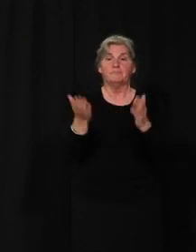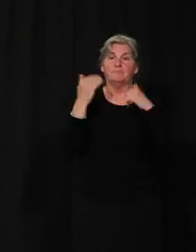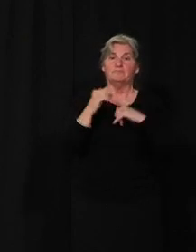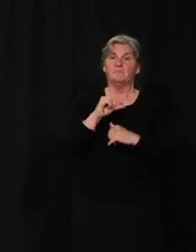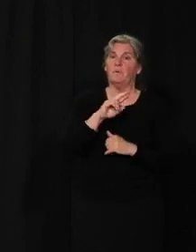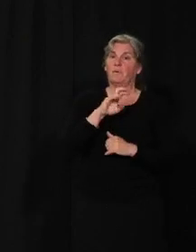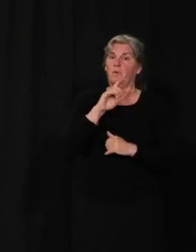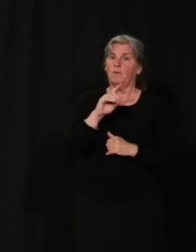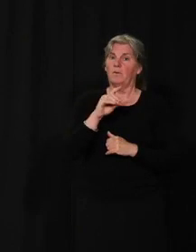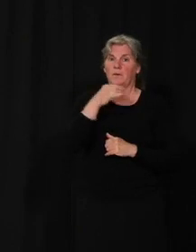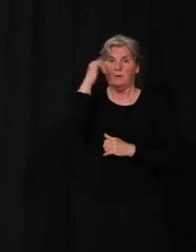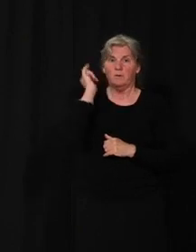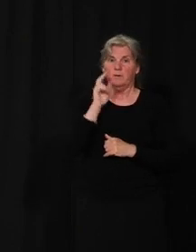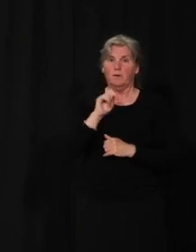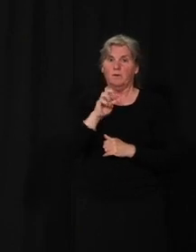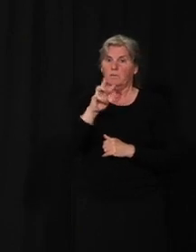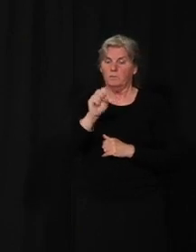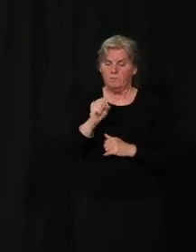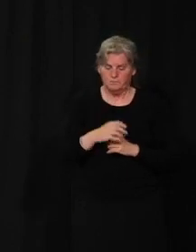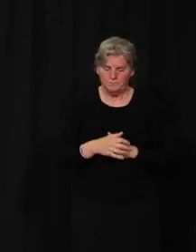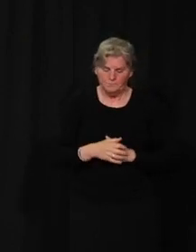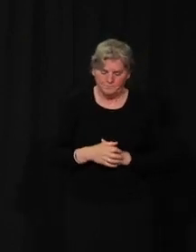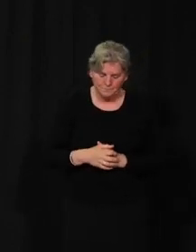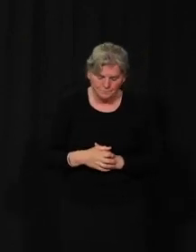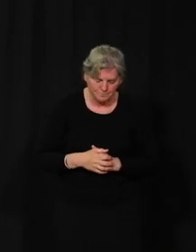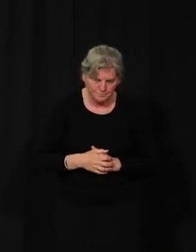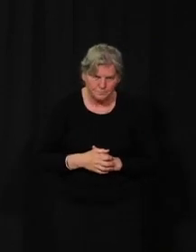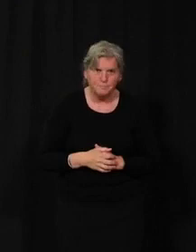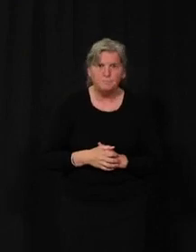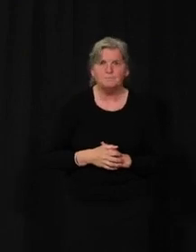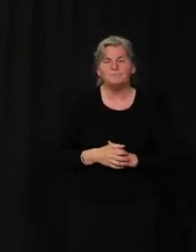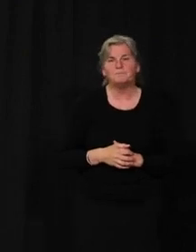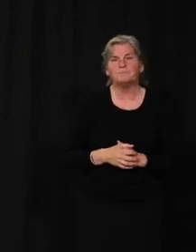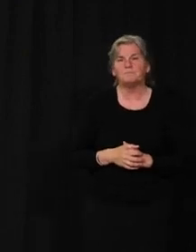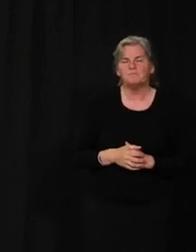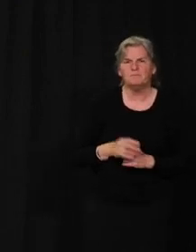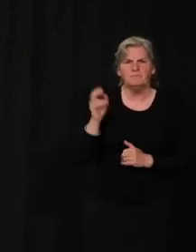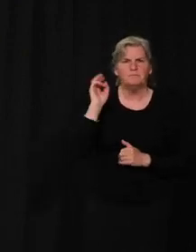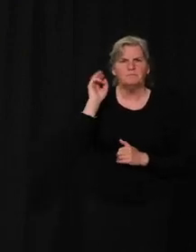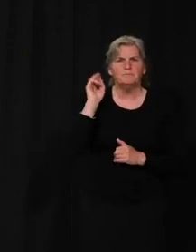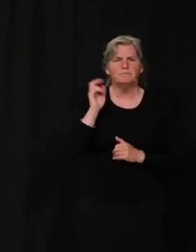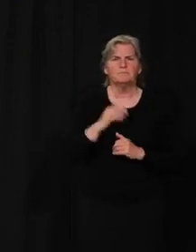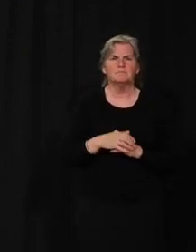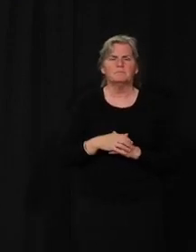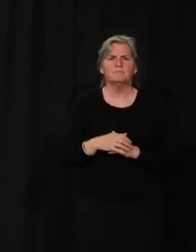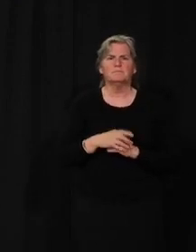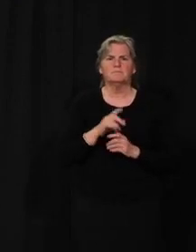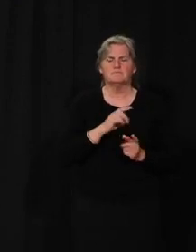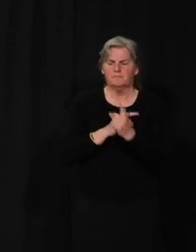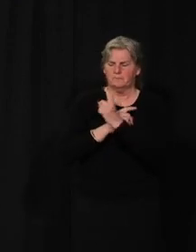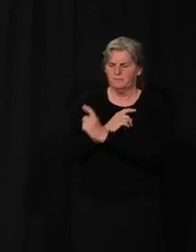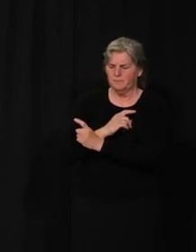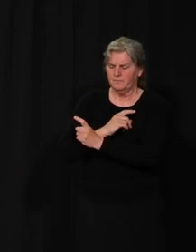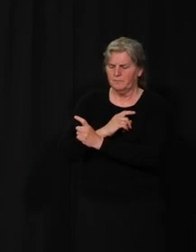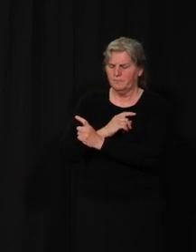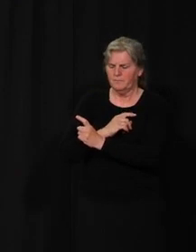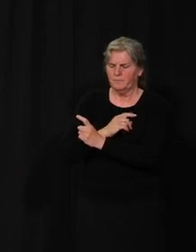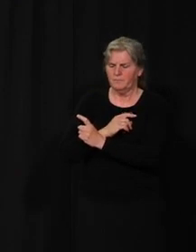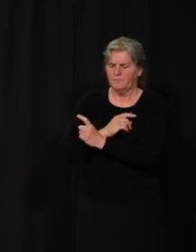News. [ Audio Difficulties ] Reporter: My question is for the premier.